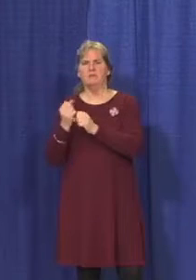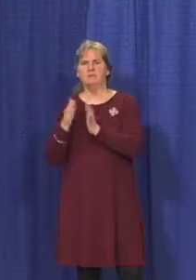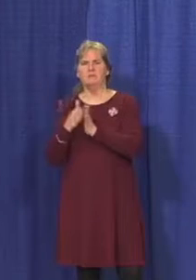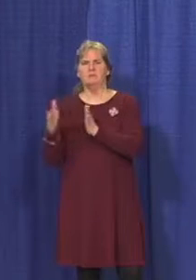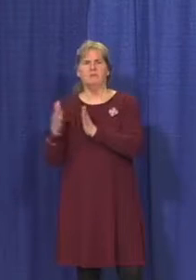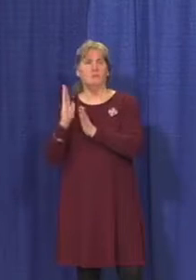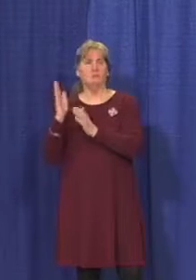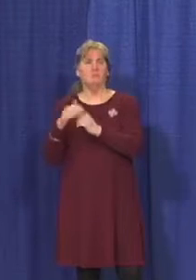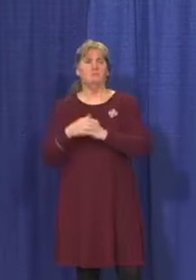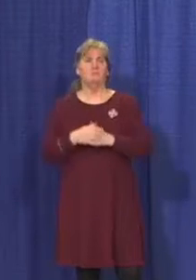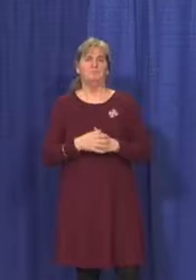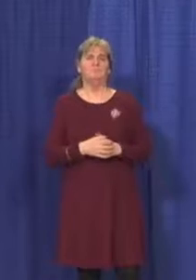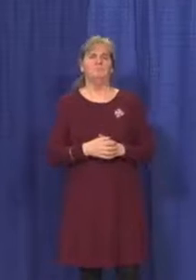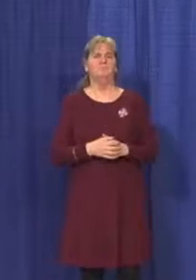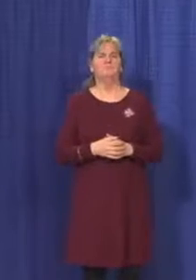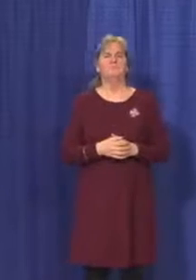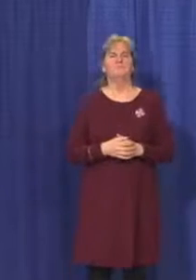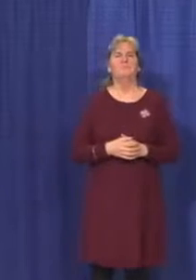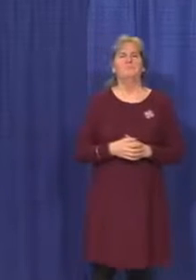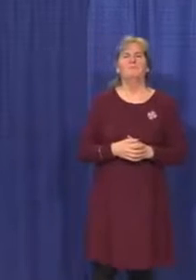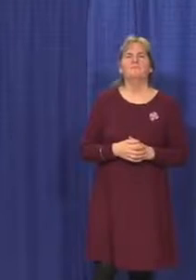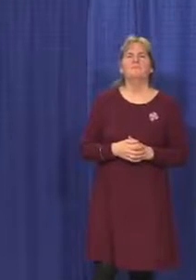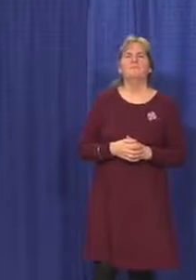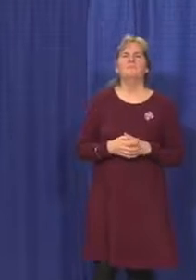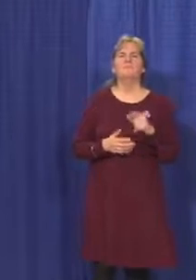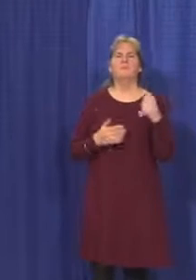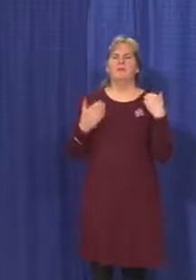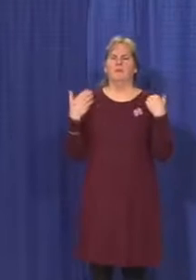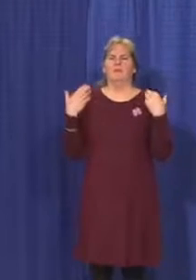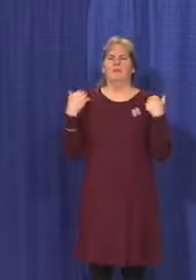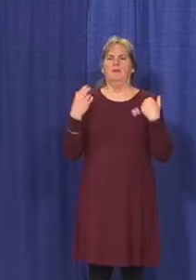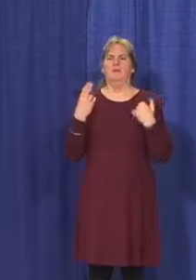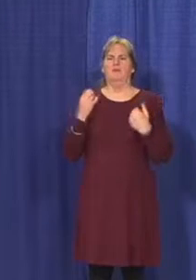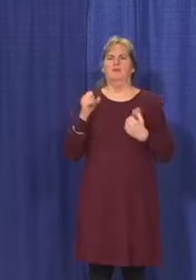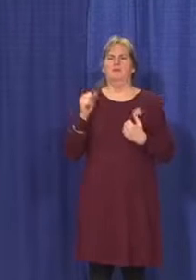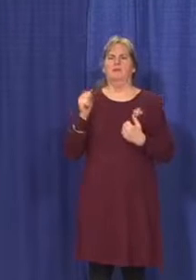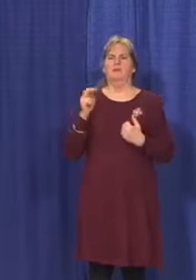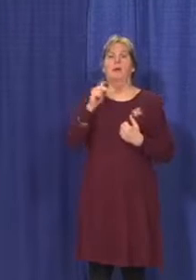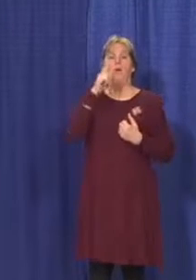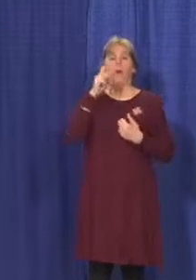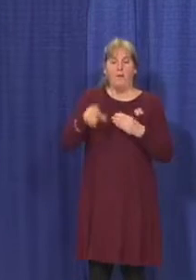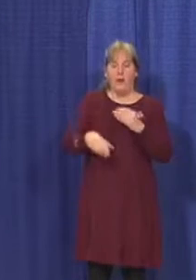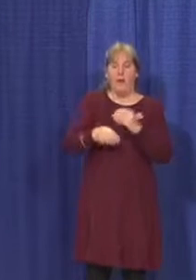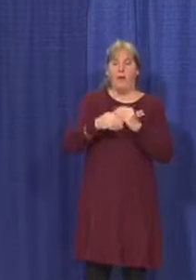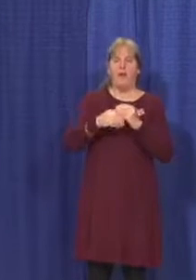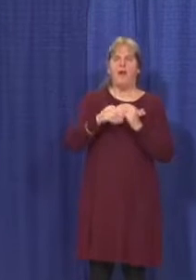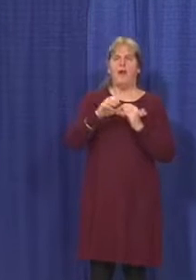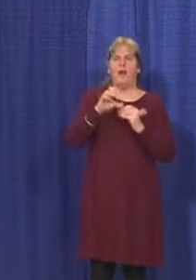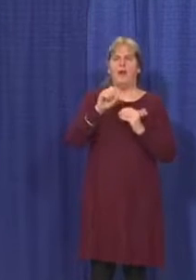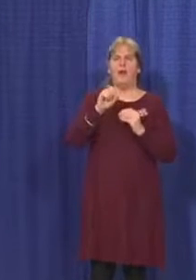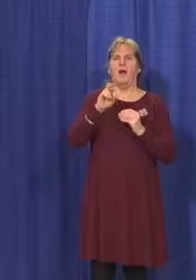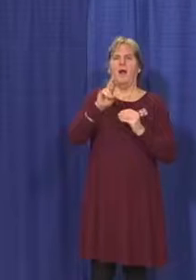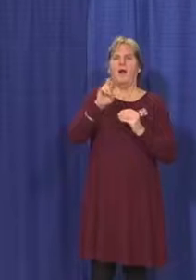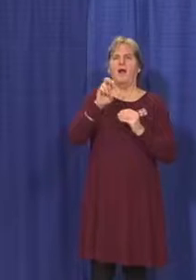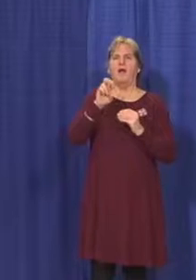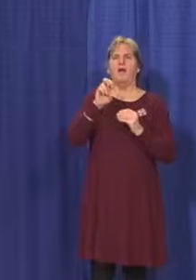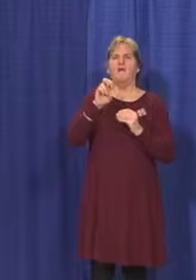the timeframe specified within this carveout. I just want to add a point